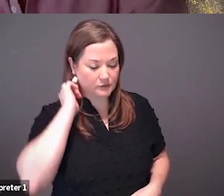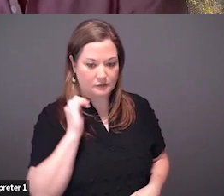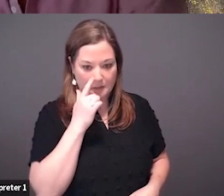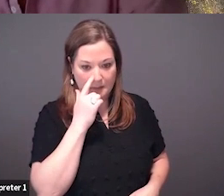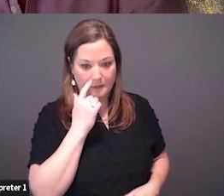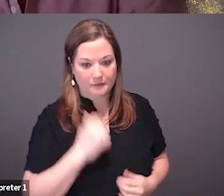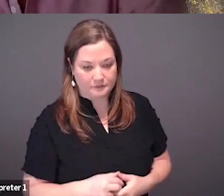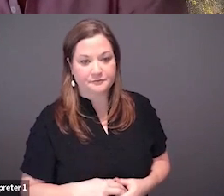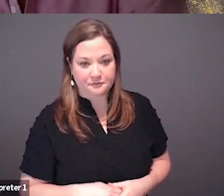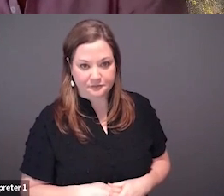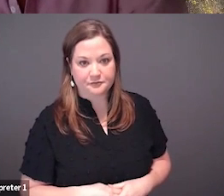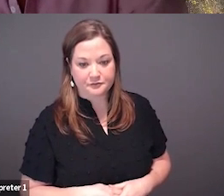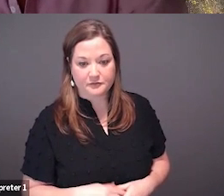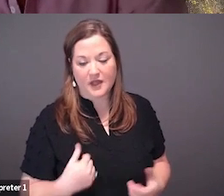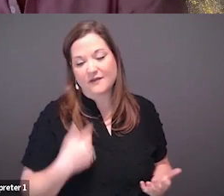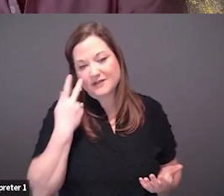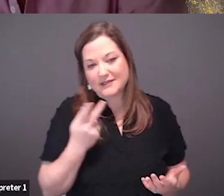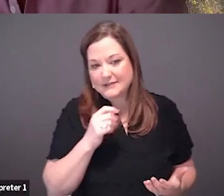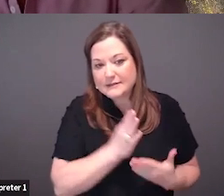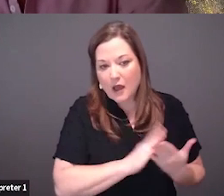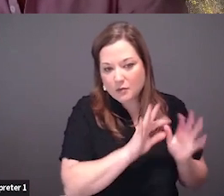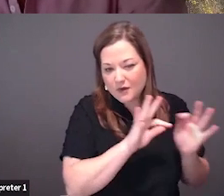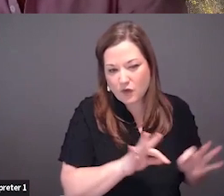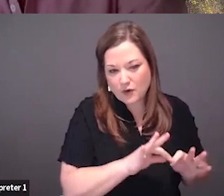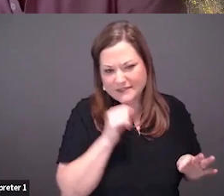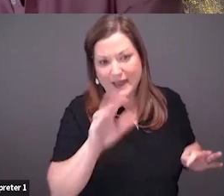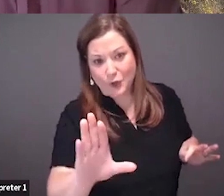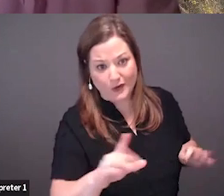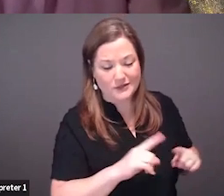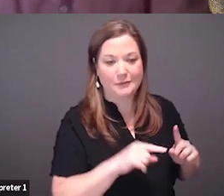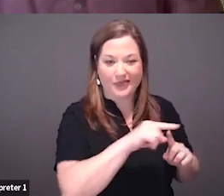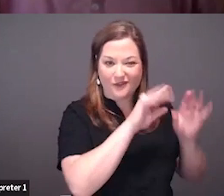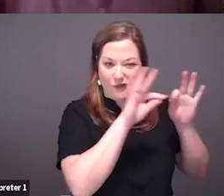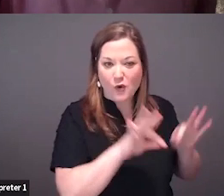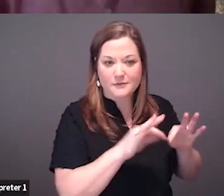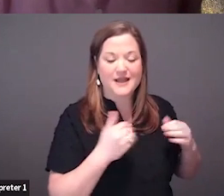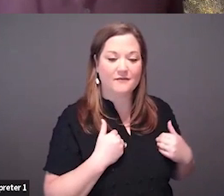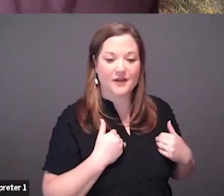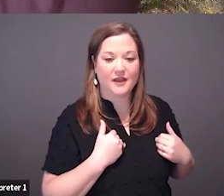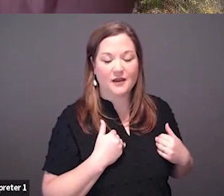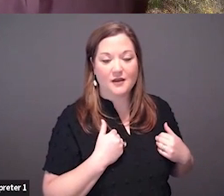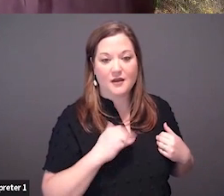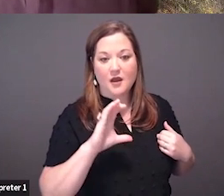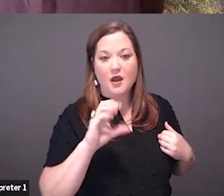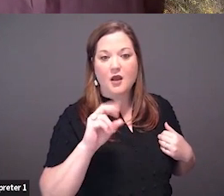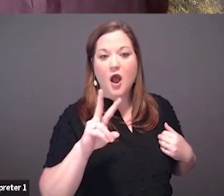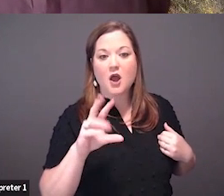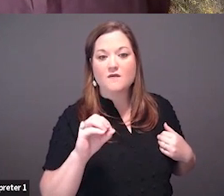I've seen some forms, and not on yours, but where they have a searchable combo box. That's very not accessible.